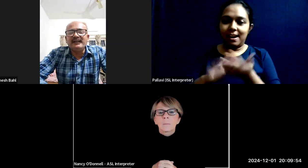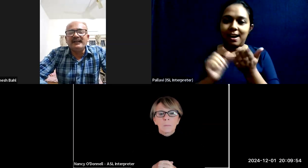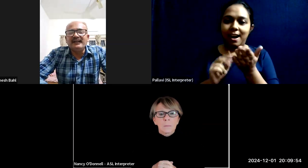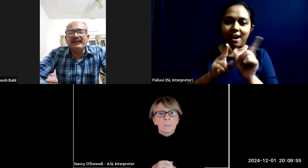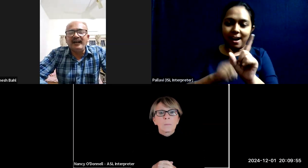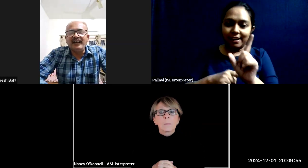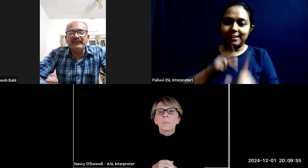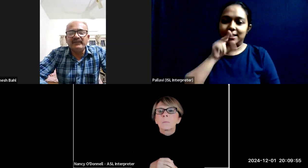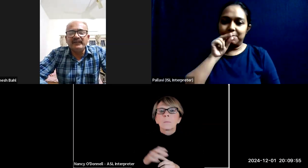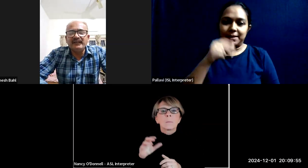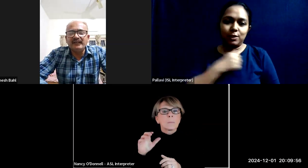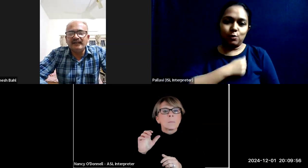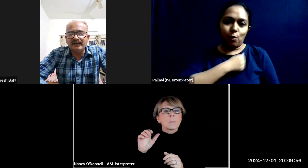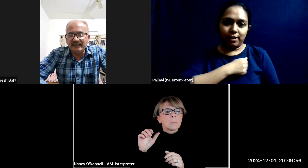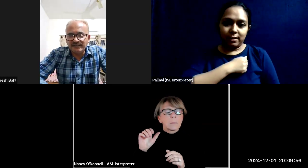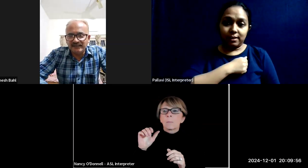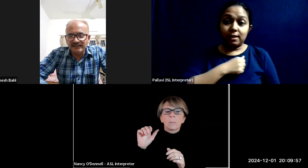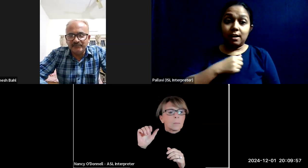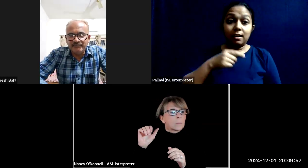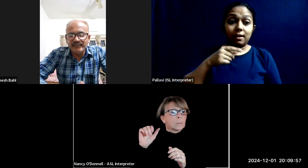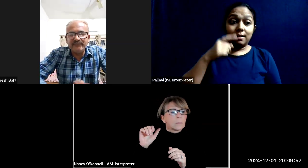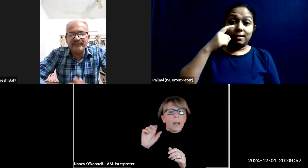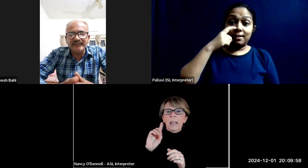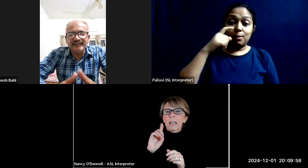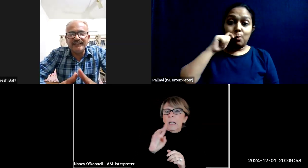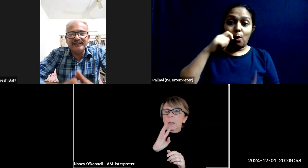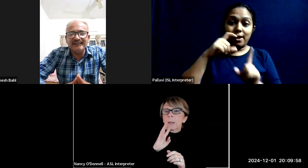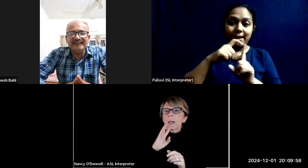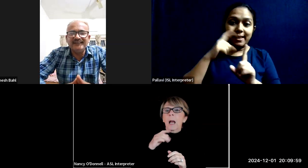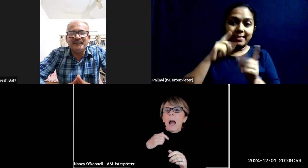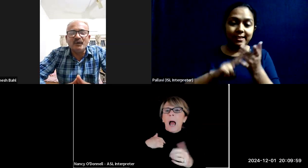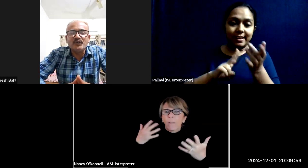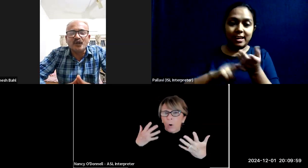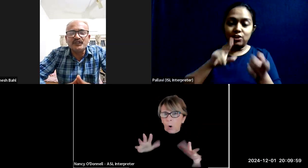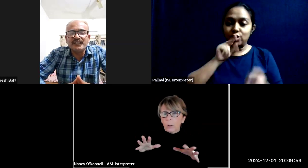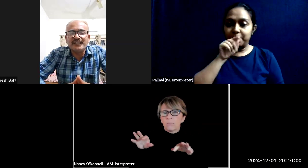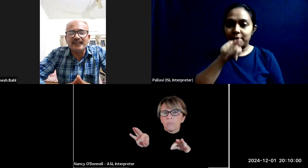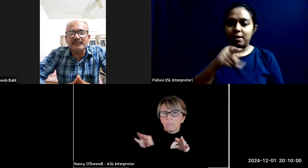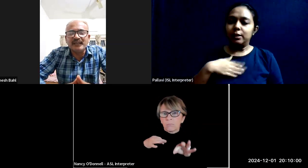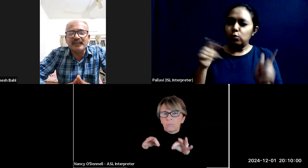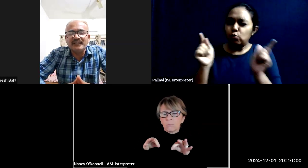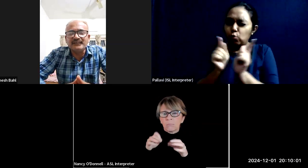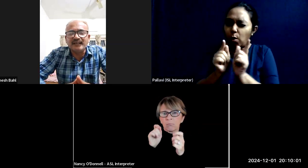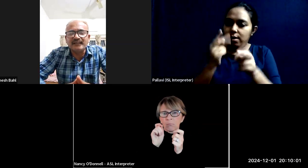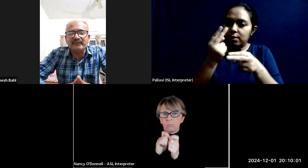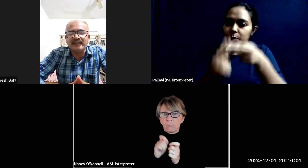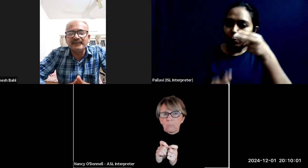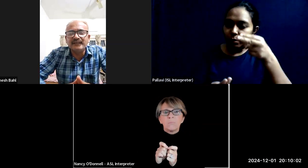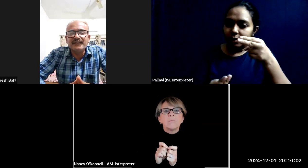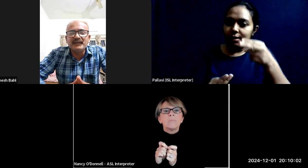[Dinesh speaking] Hunny, I have given a brief and detail about Torchit and mainly this Saarthi device.